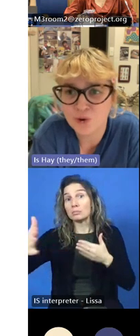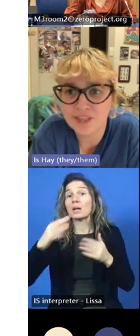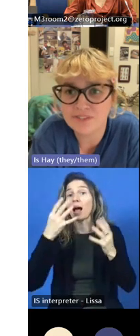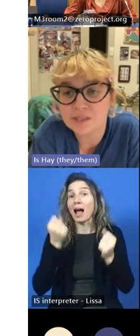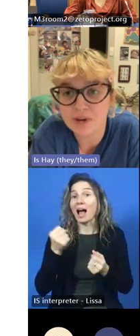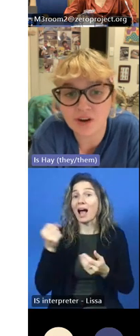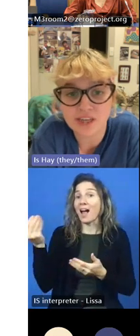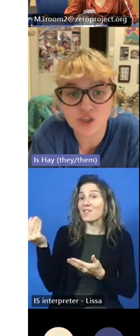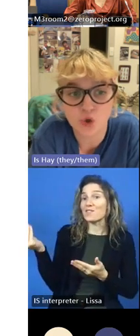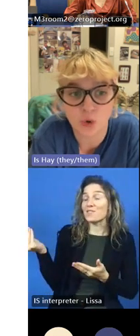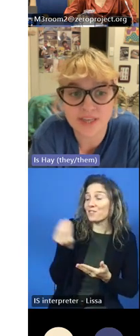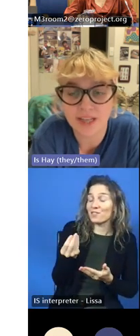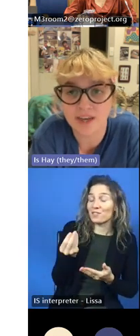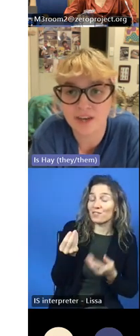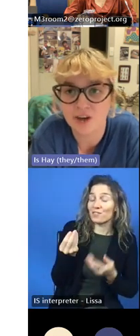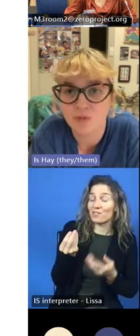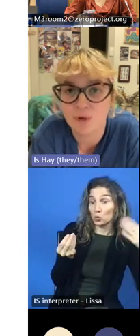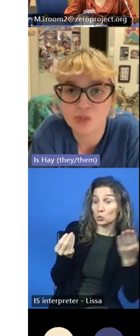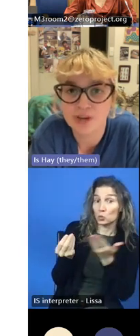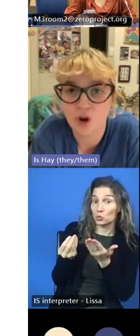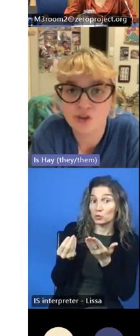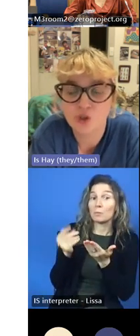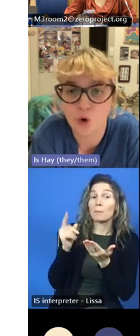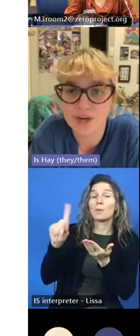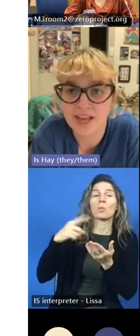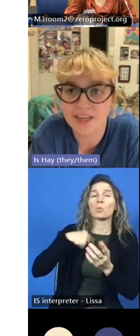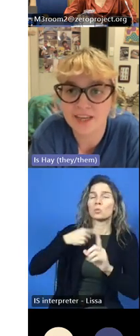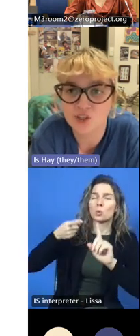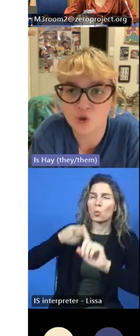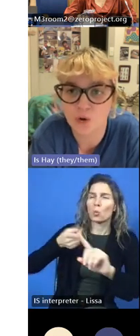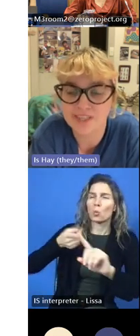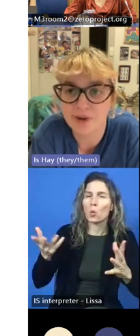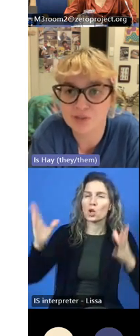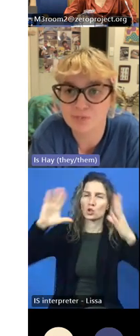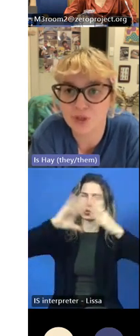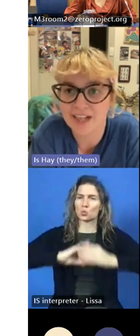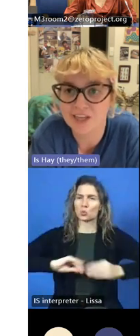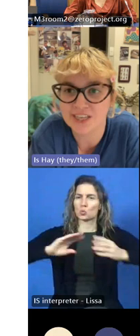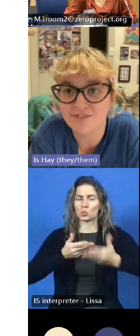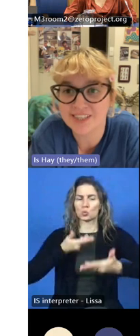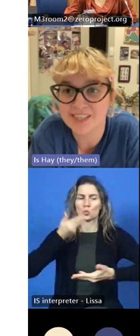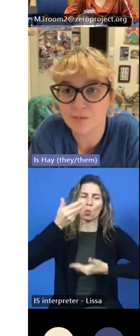through storytelling because we know storytelling and stories are much more likely to convince